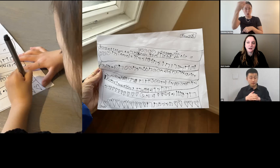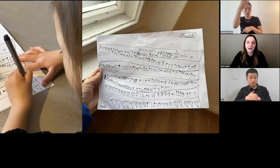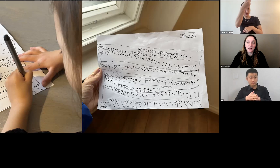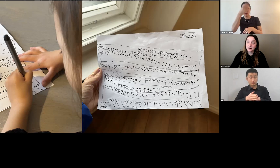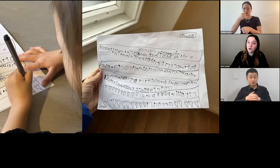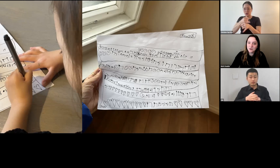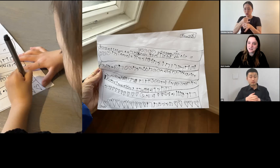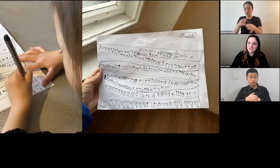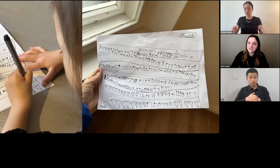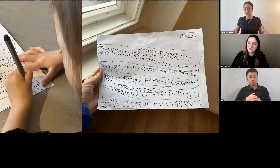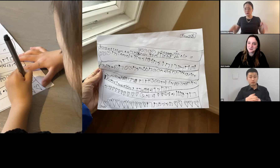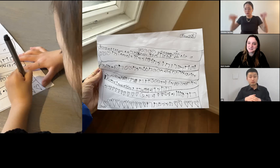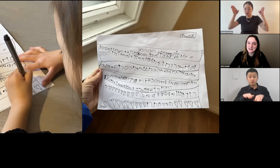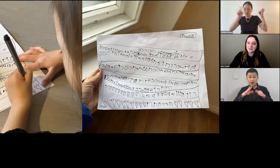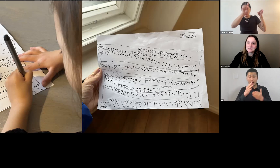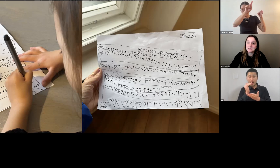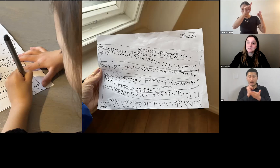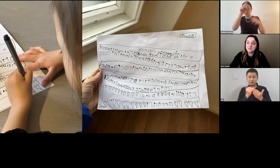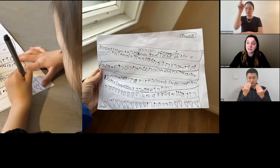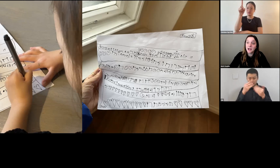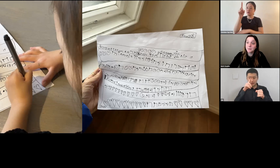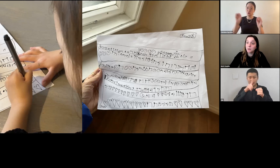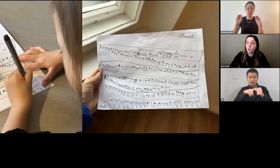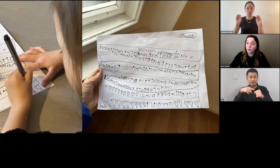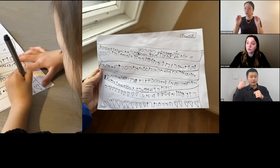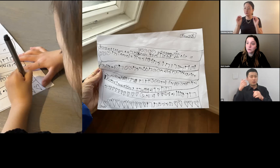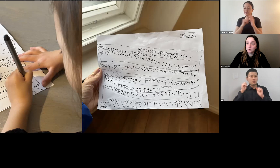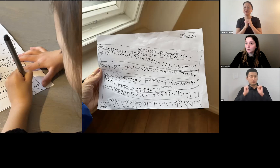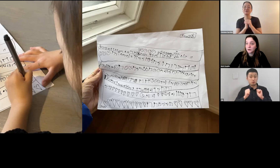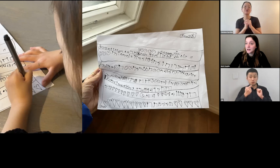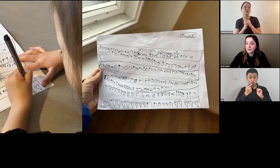And I noticed there was an empty flagpole where one hangs